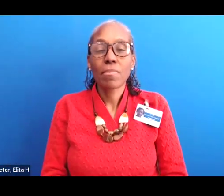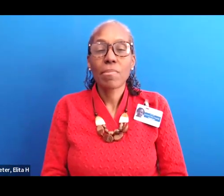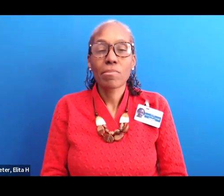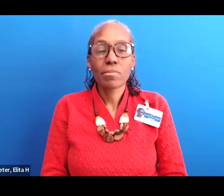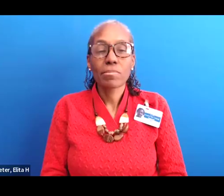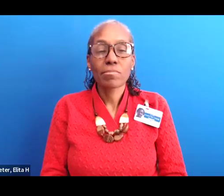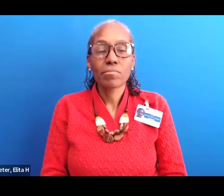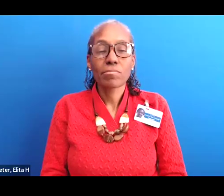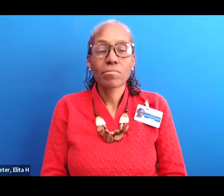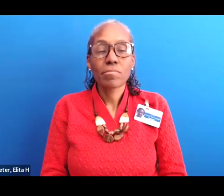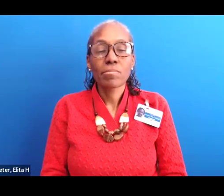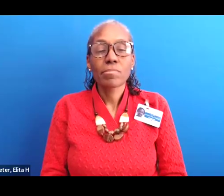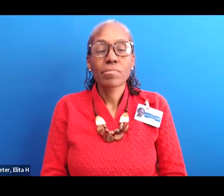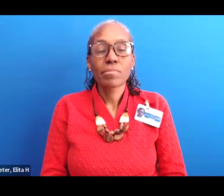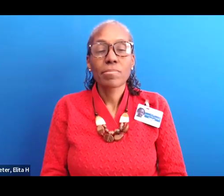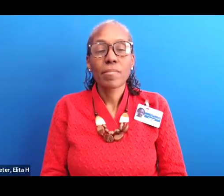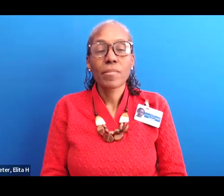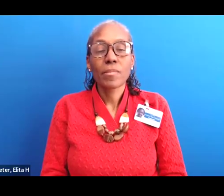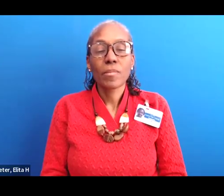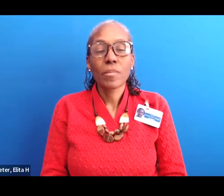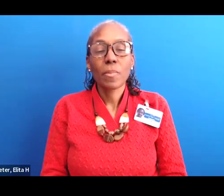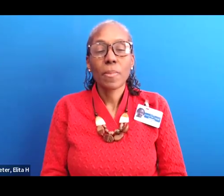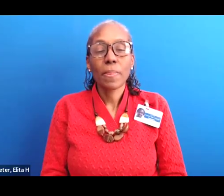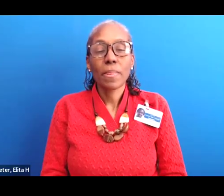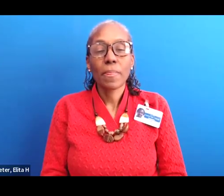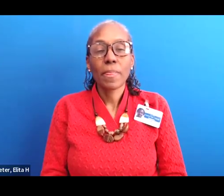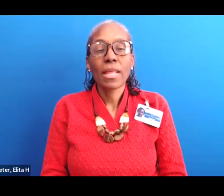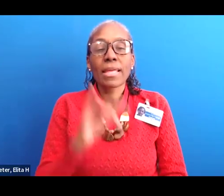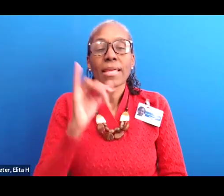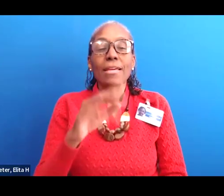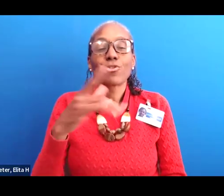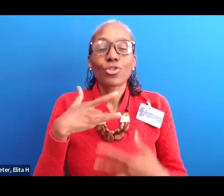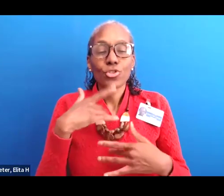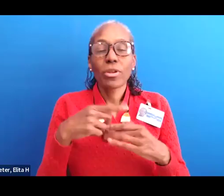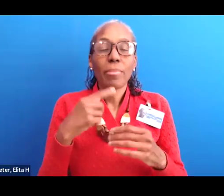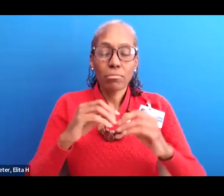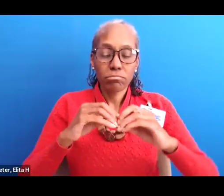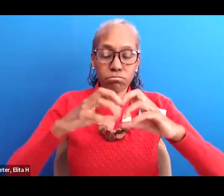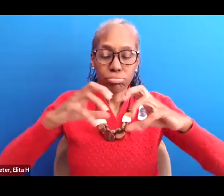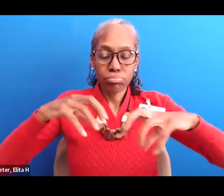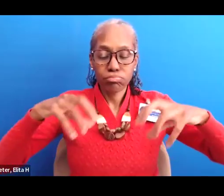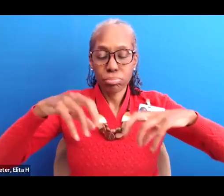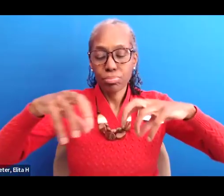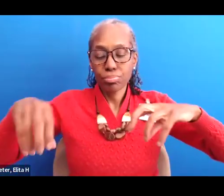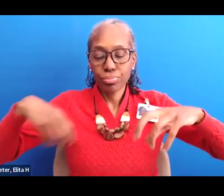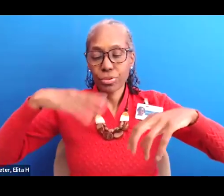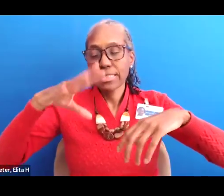If you're concerned about this, these bubbles in your urine, have